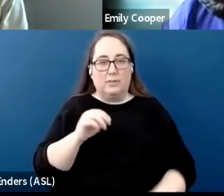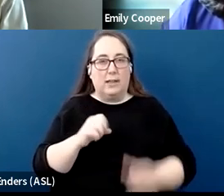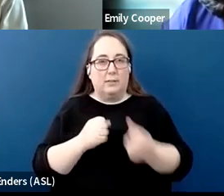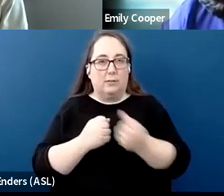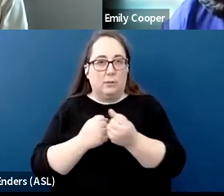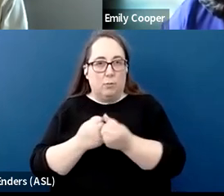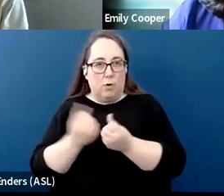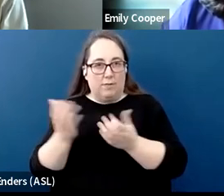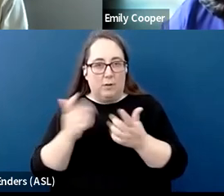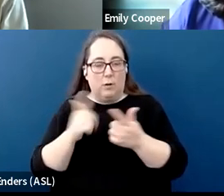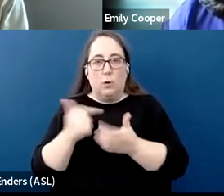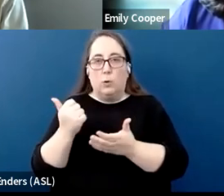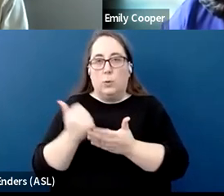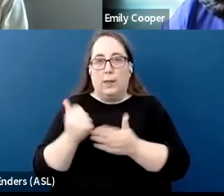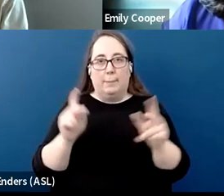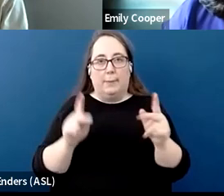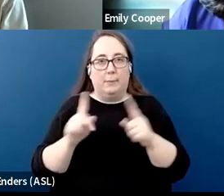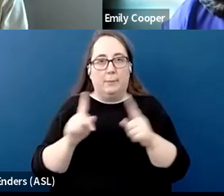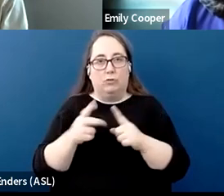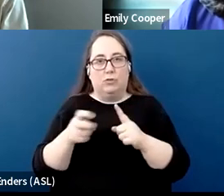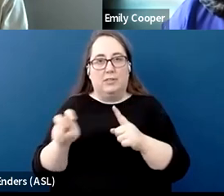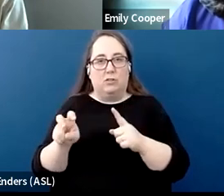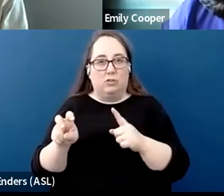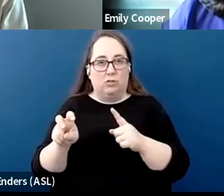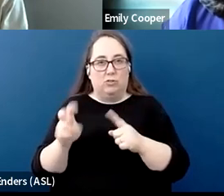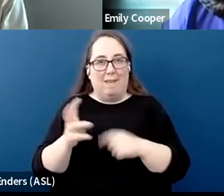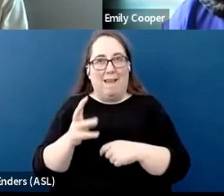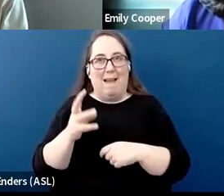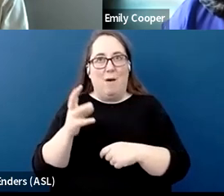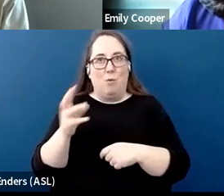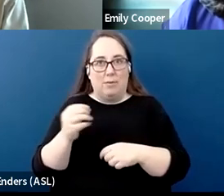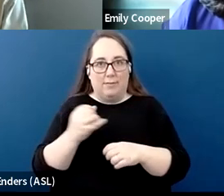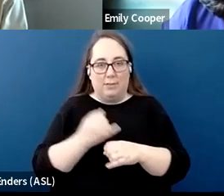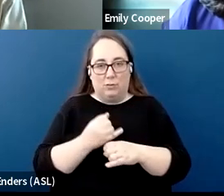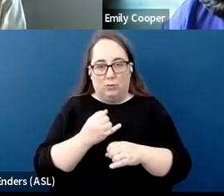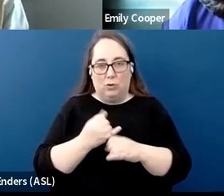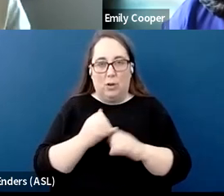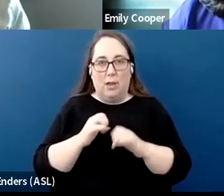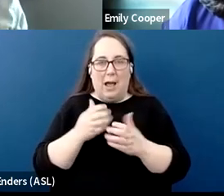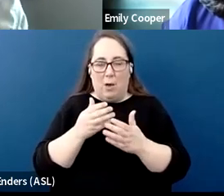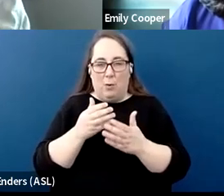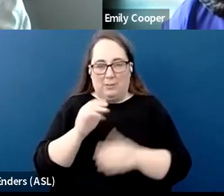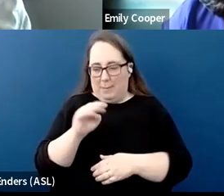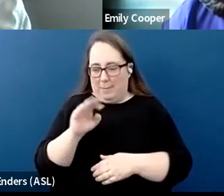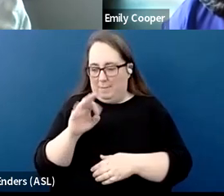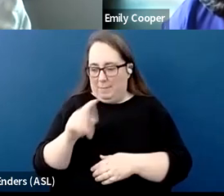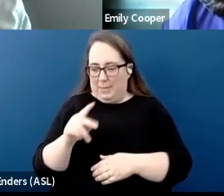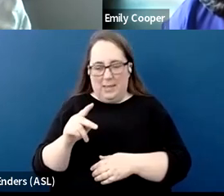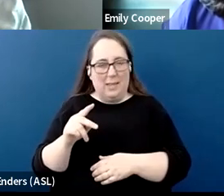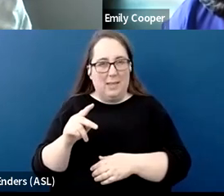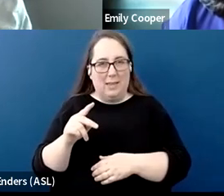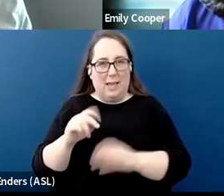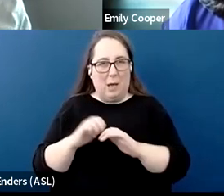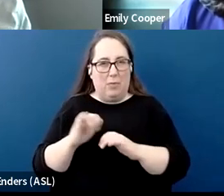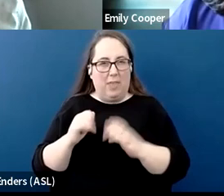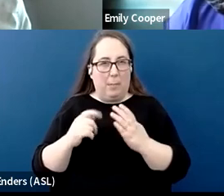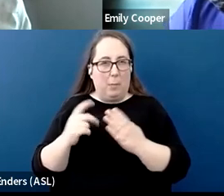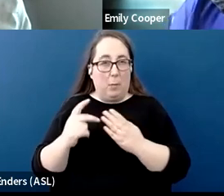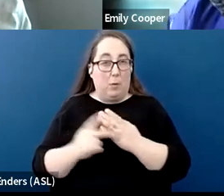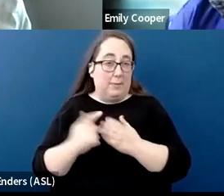For example, if the person needed a bus ticket to go reunify with their family, did I get that right, Adam?